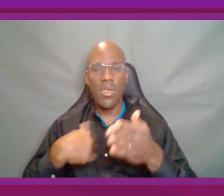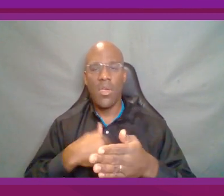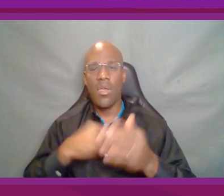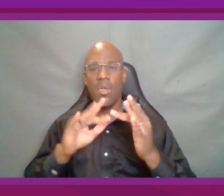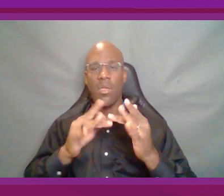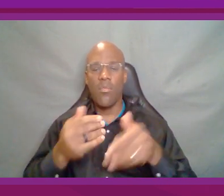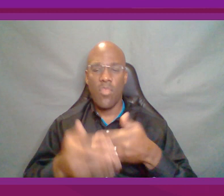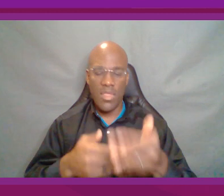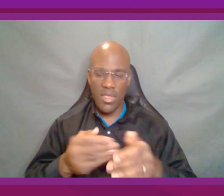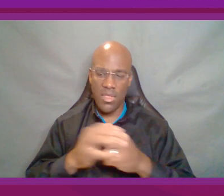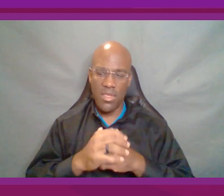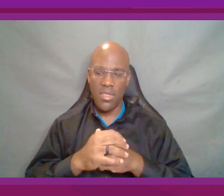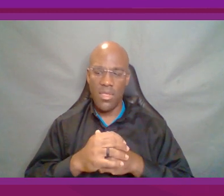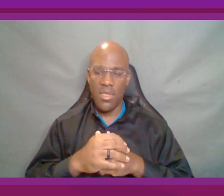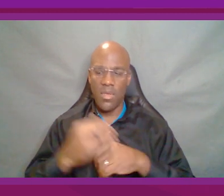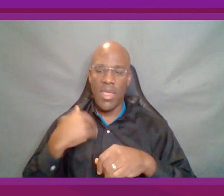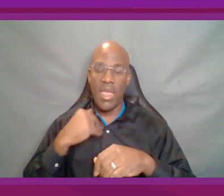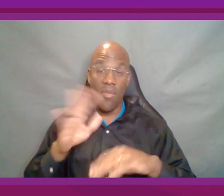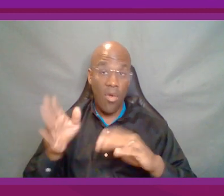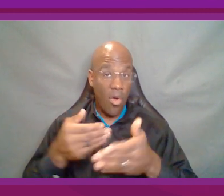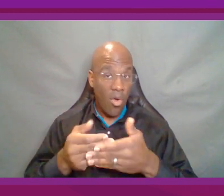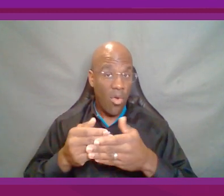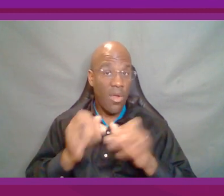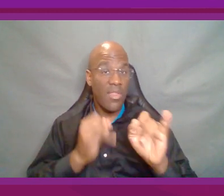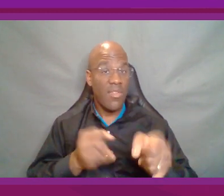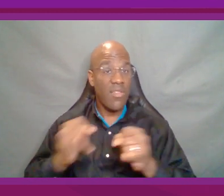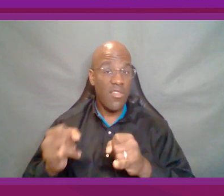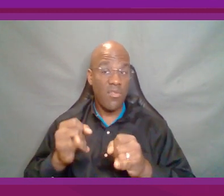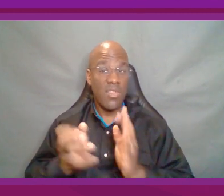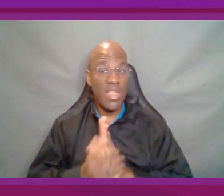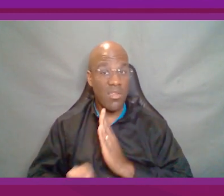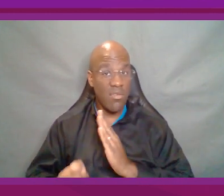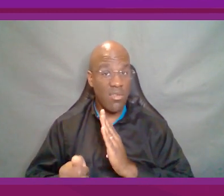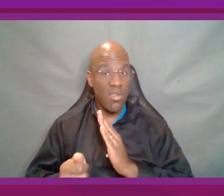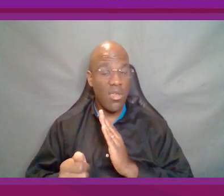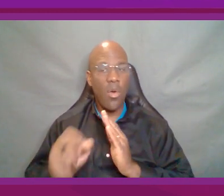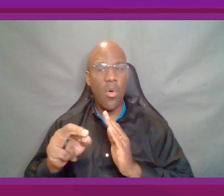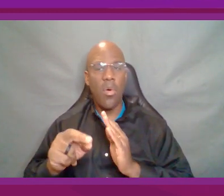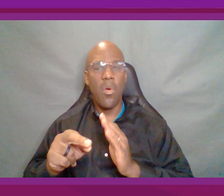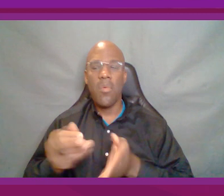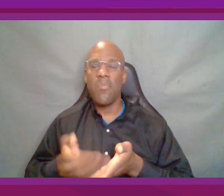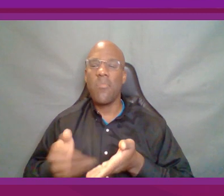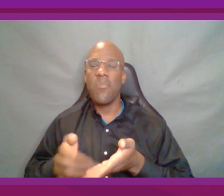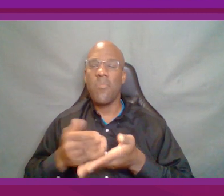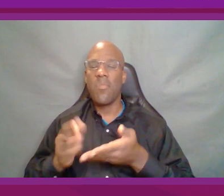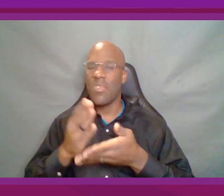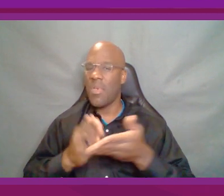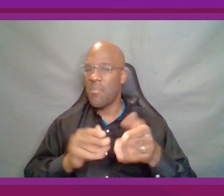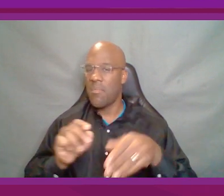into this talented pool of individuals who have so much to contribute too. I know for a fact,